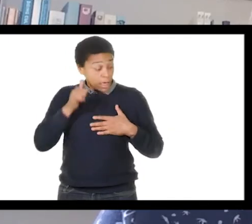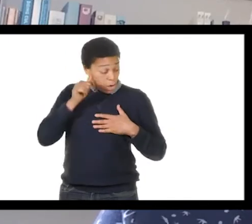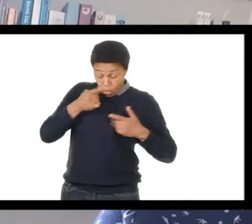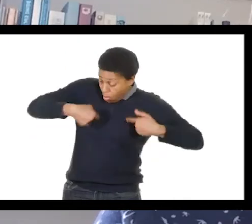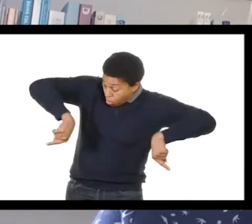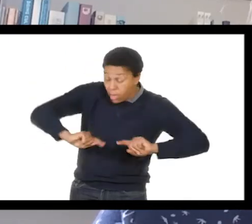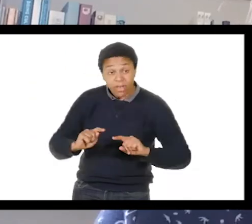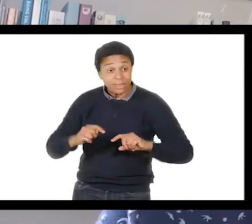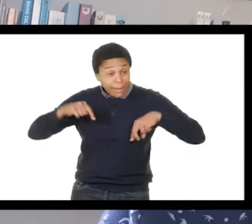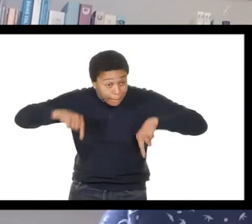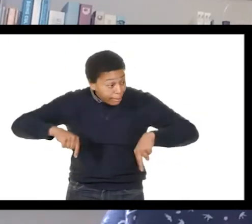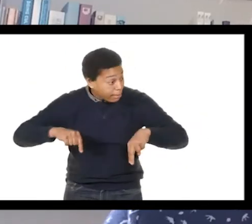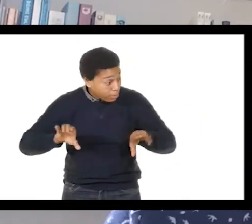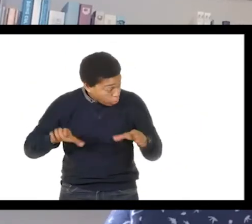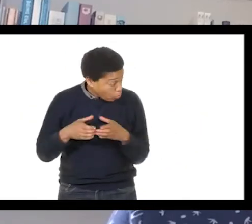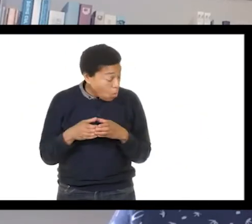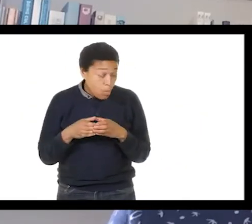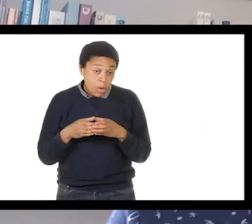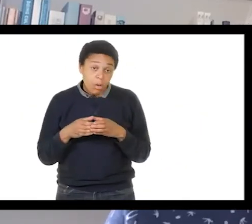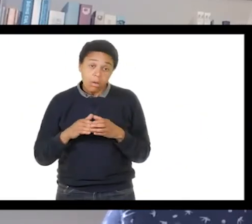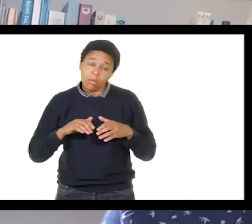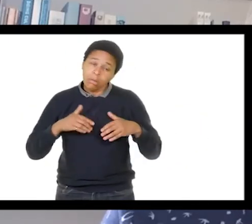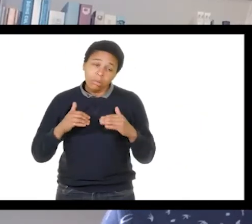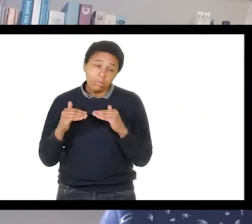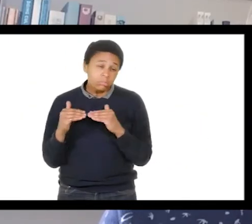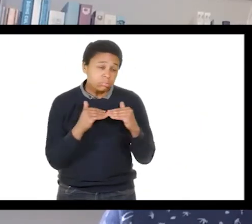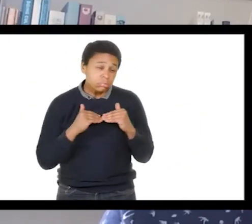And I know that’s true for all of us round this table.